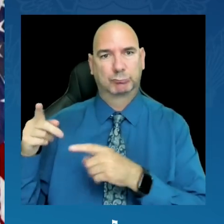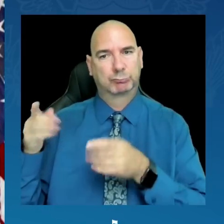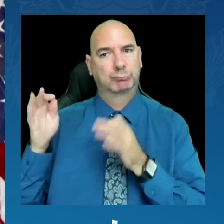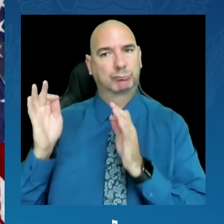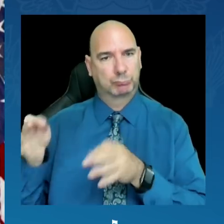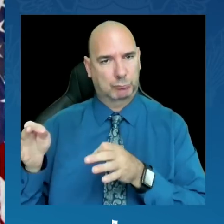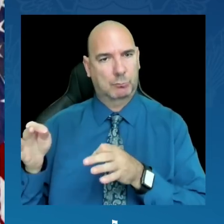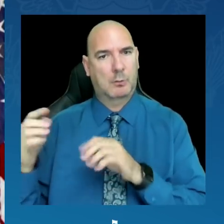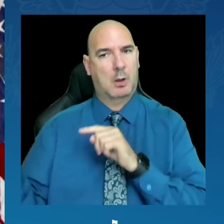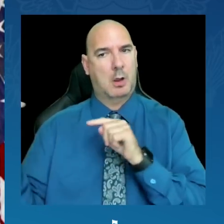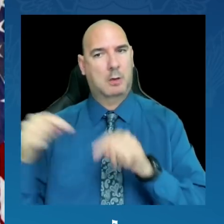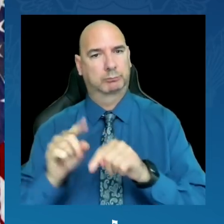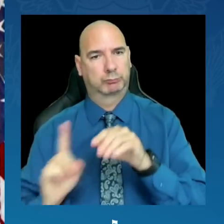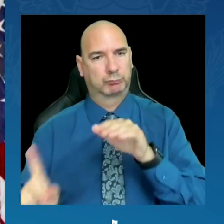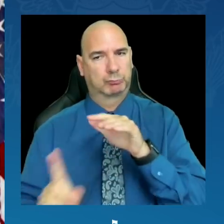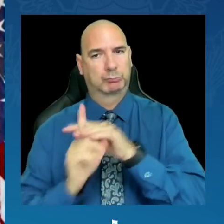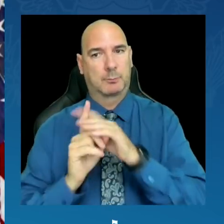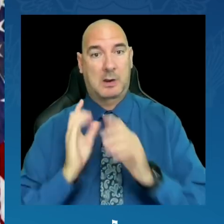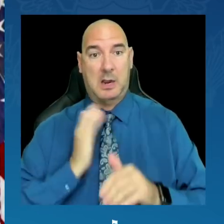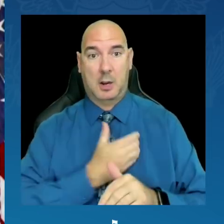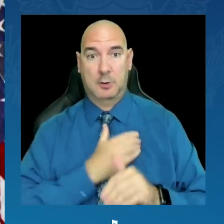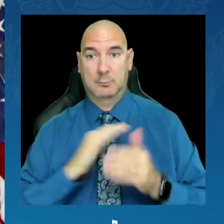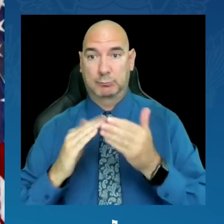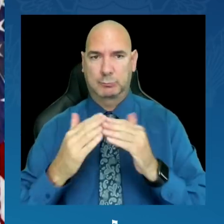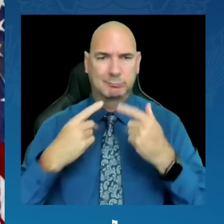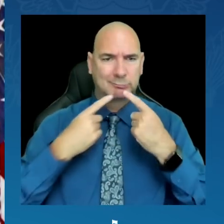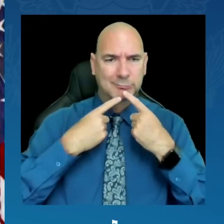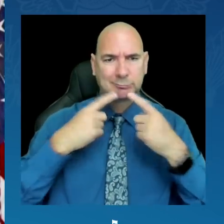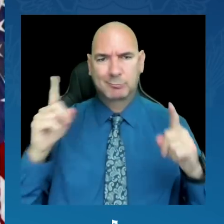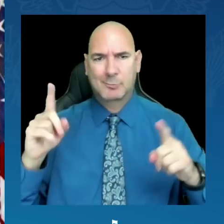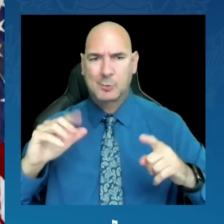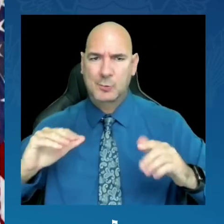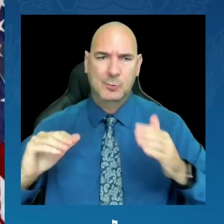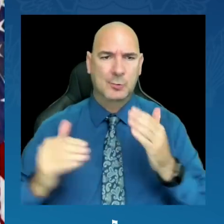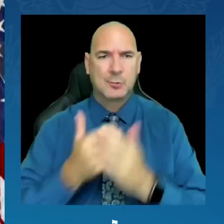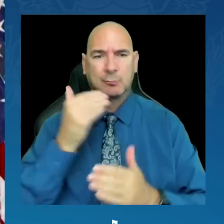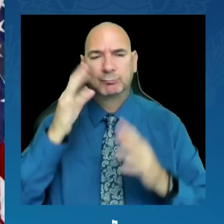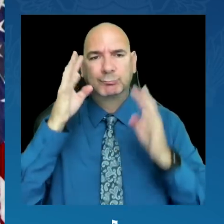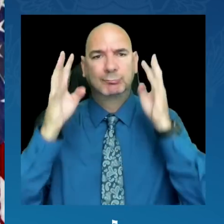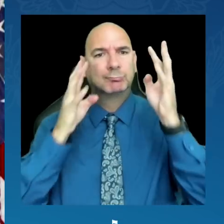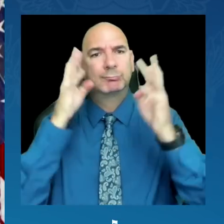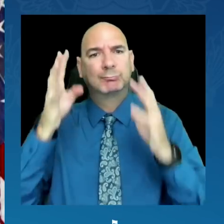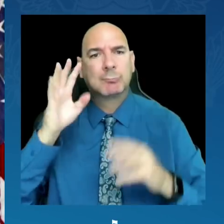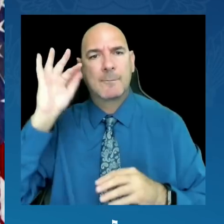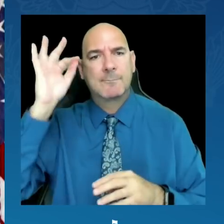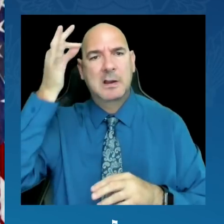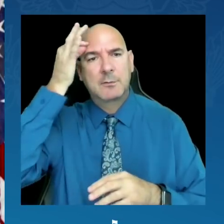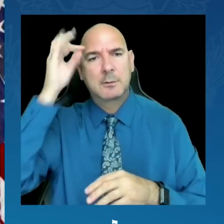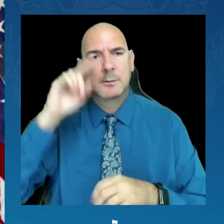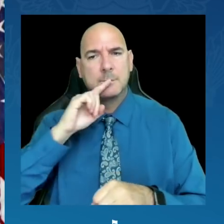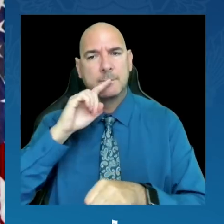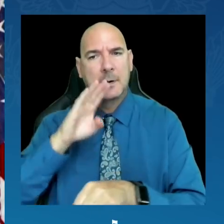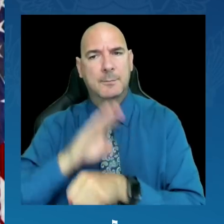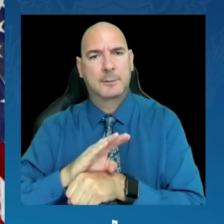to announce groundbreaking new federal commitments to end the maternal health crisis